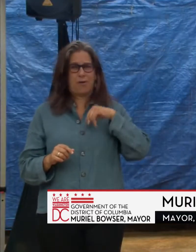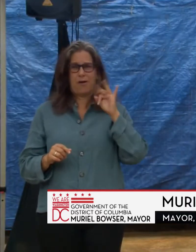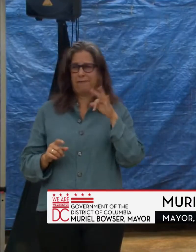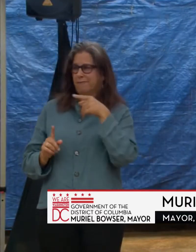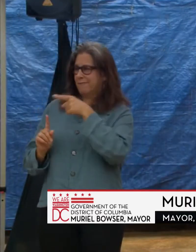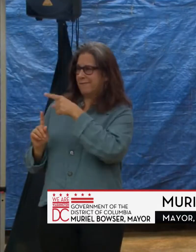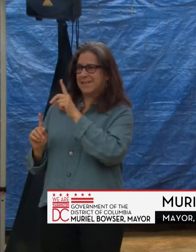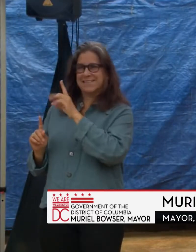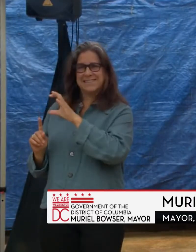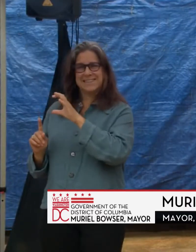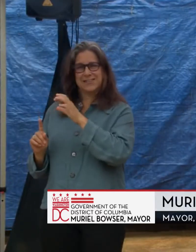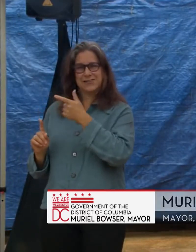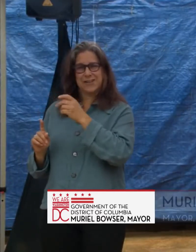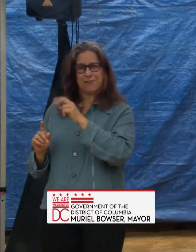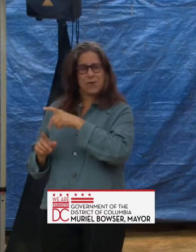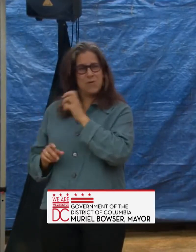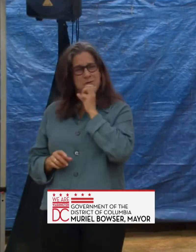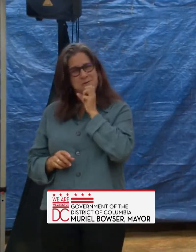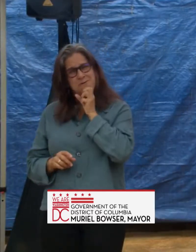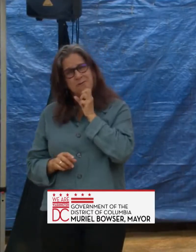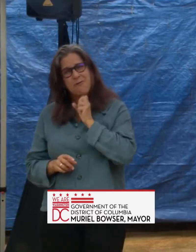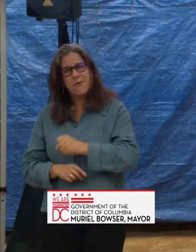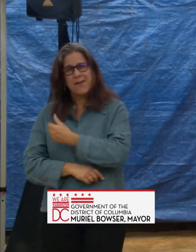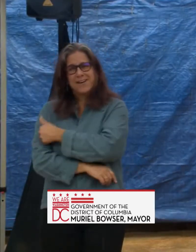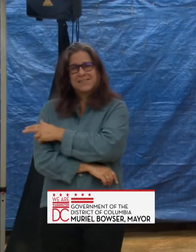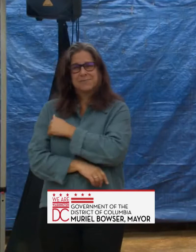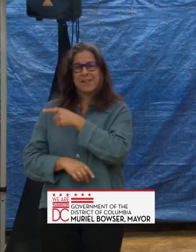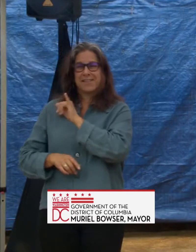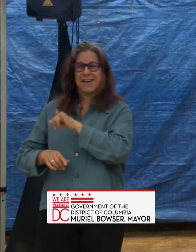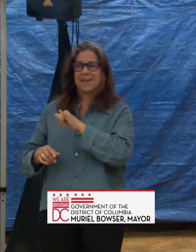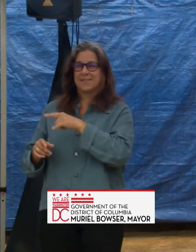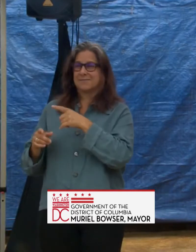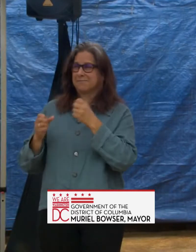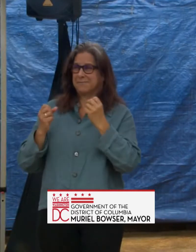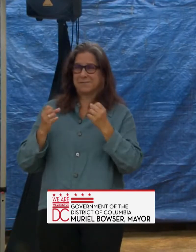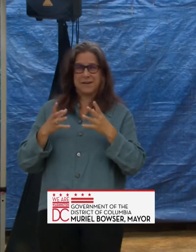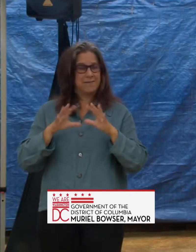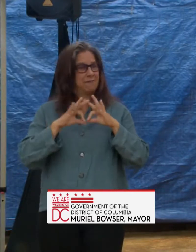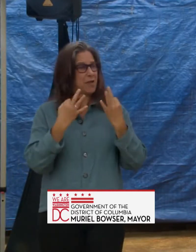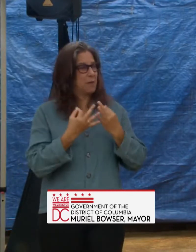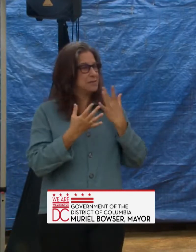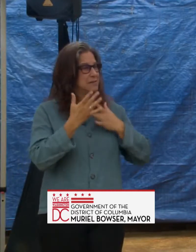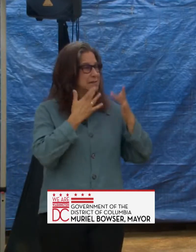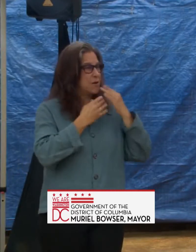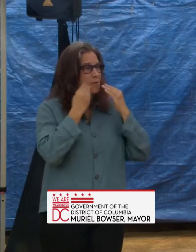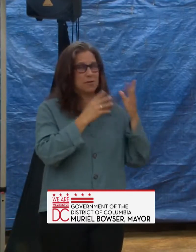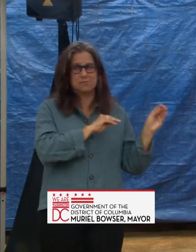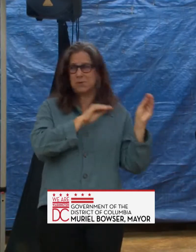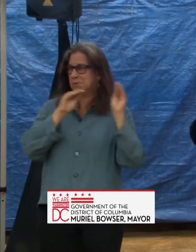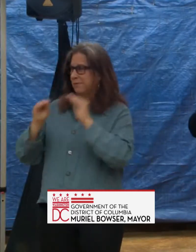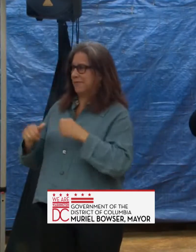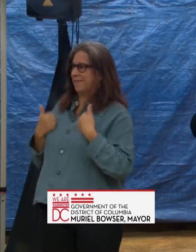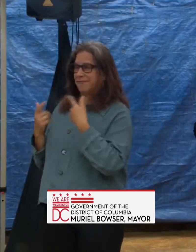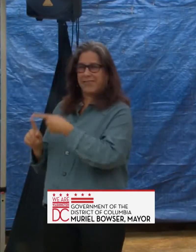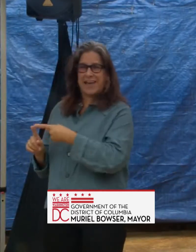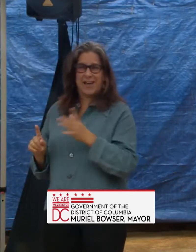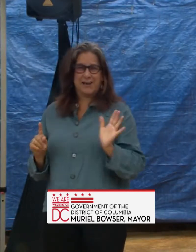HOSPITAL A PLACE FOR FAMILIES TO LIVE. WE WERE ALL RESOLVED THAT A LITTLE GIRL NAMED RELISHA RUDD